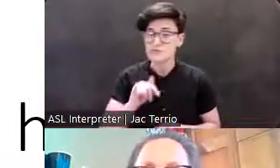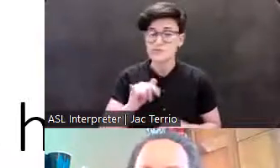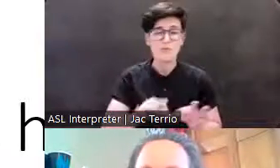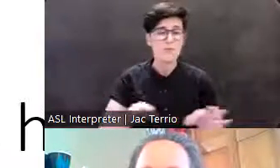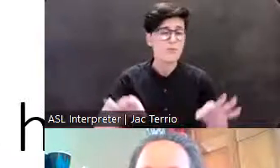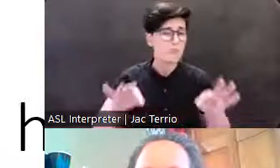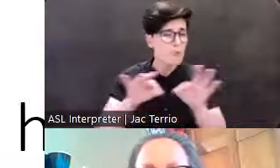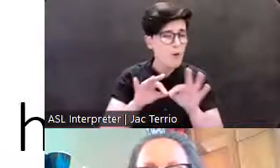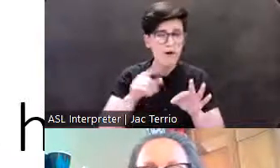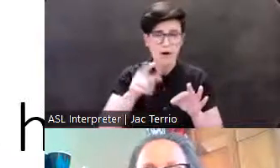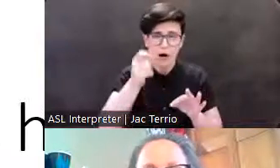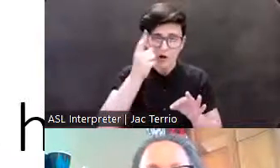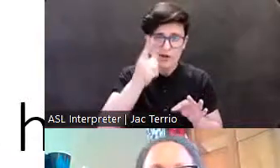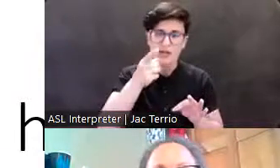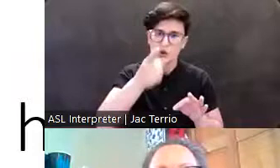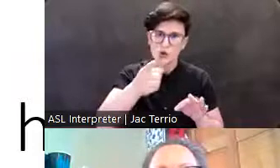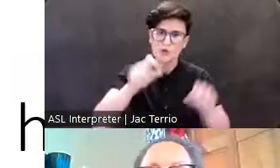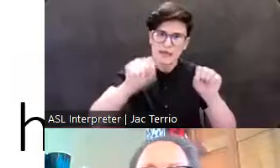you have rights as a tenet.